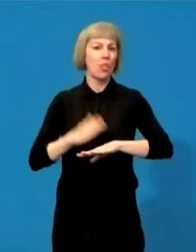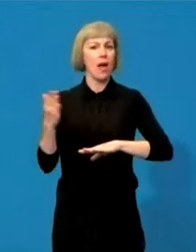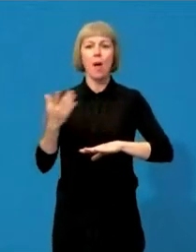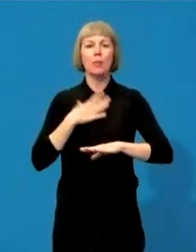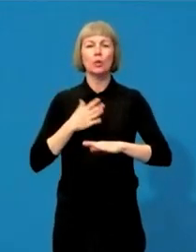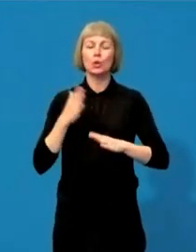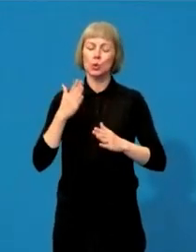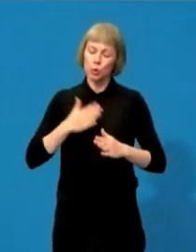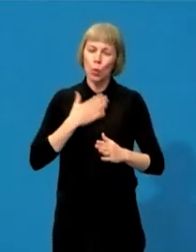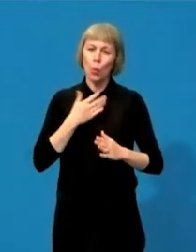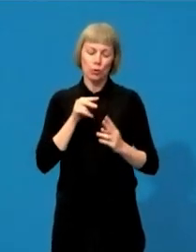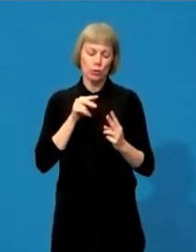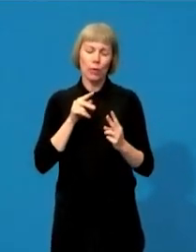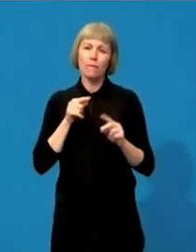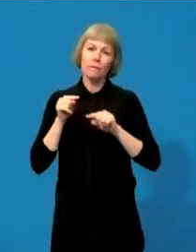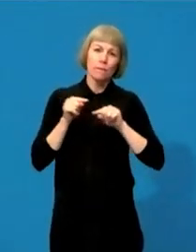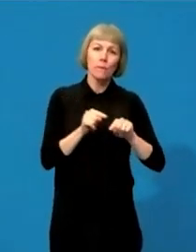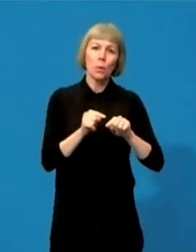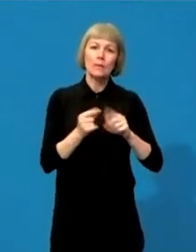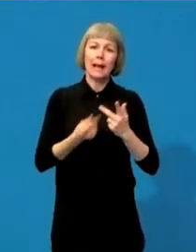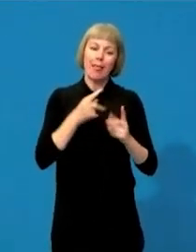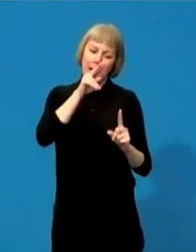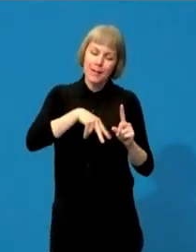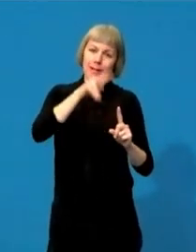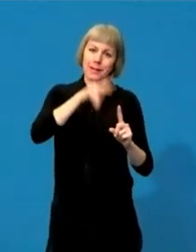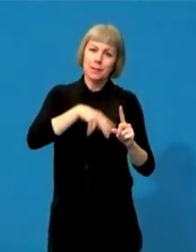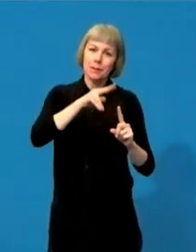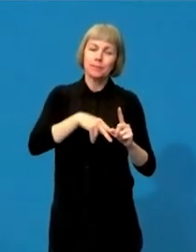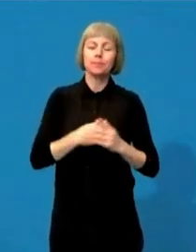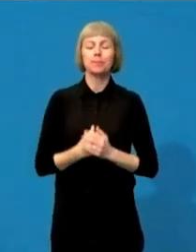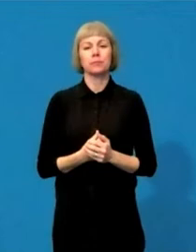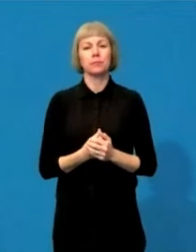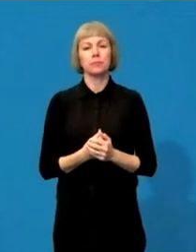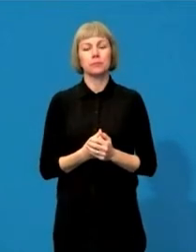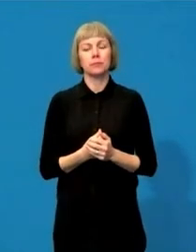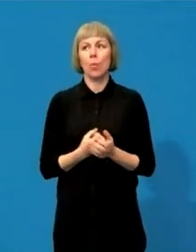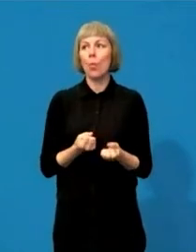Yeah. CHAIR: Ideally, what sort of supports - without going into the details -